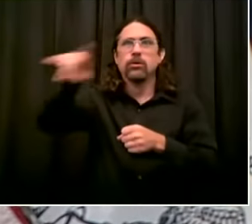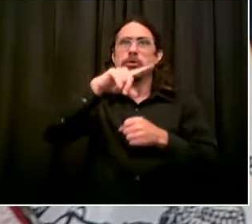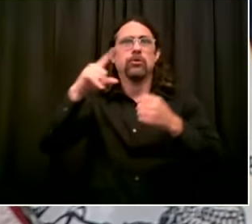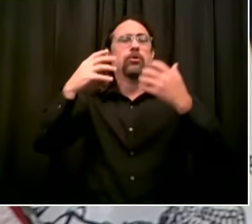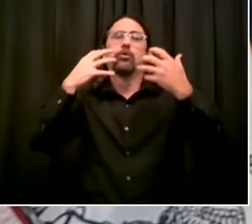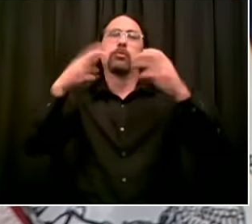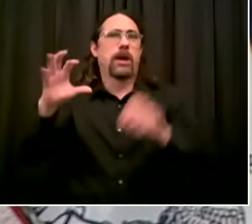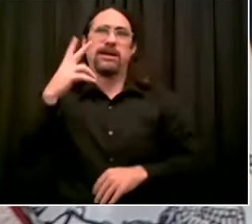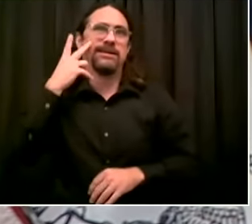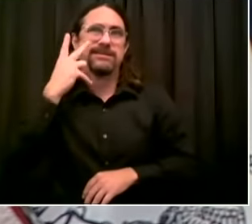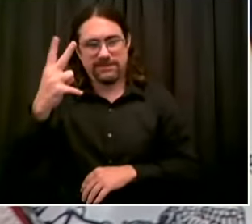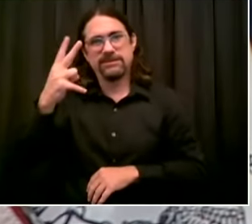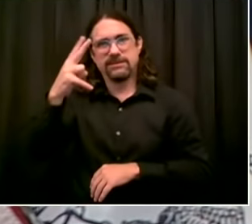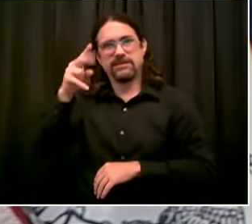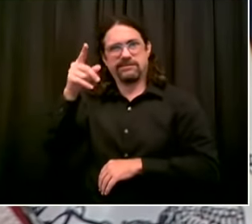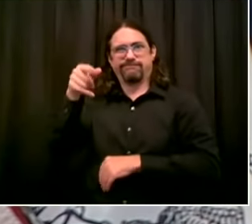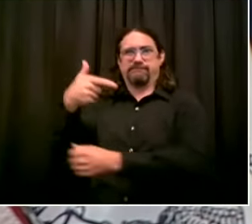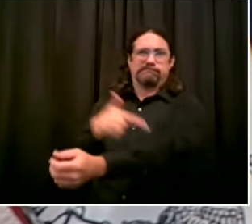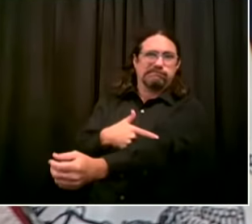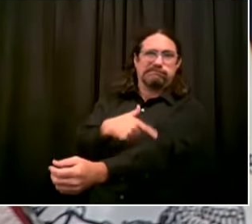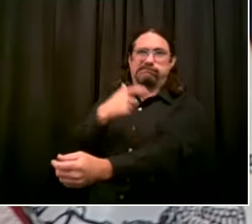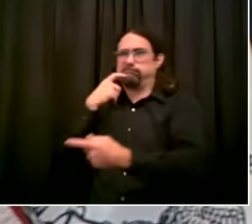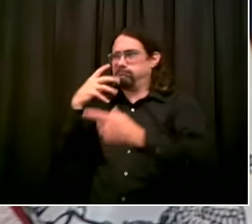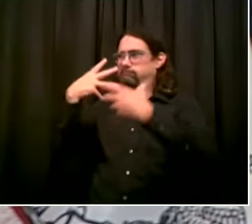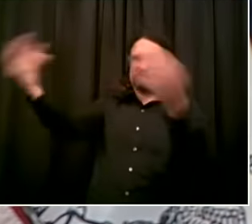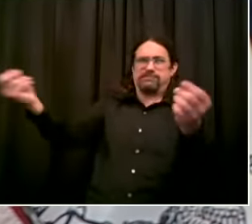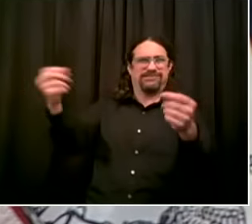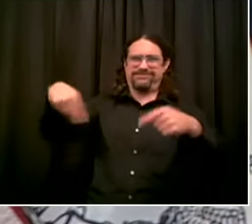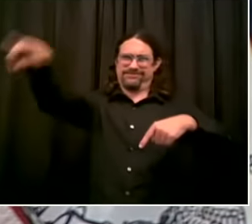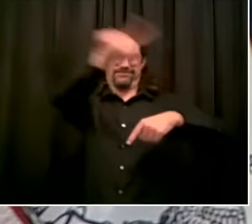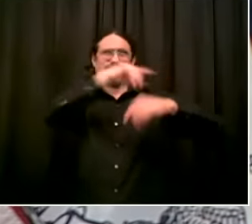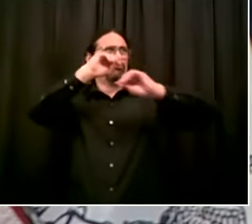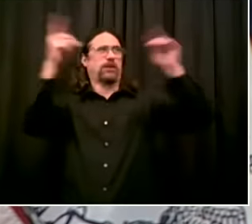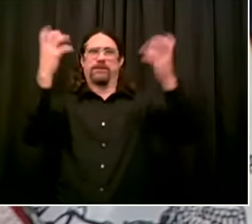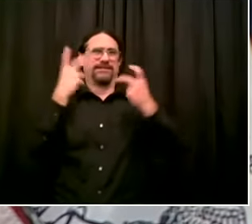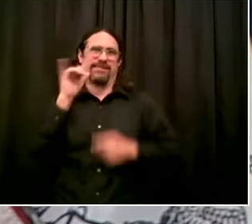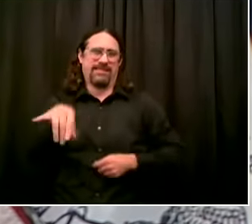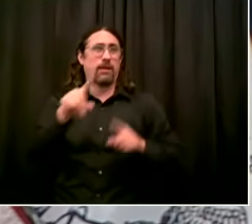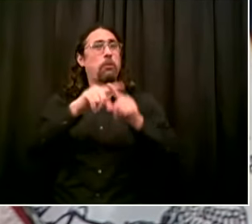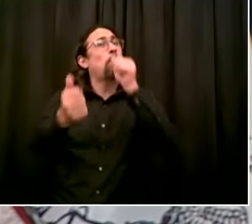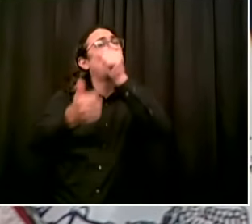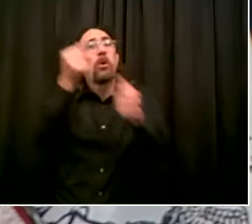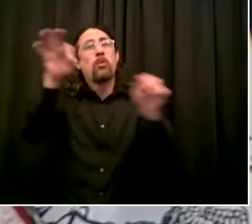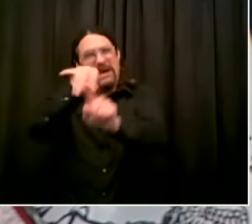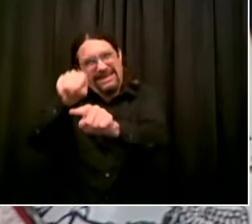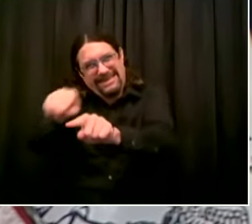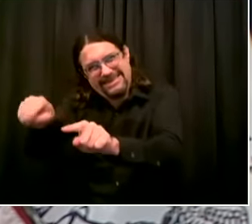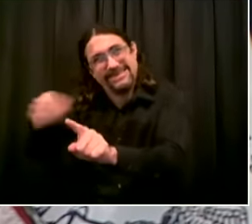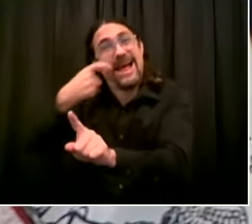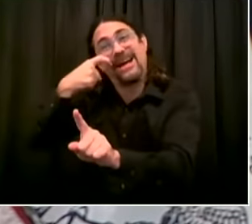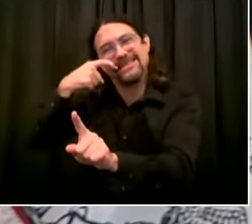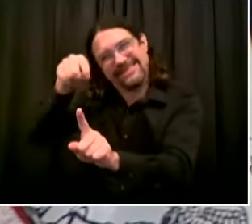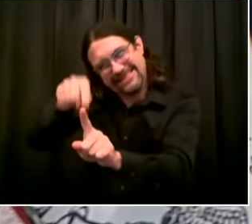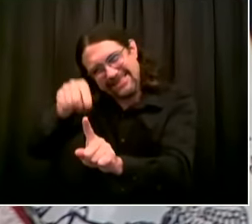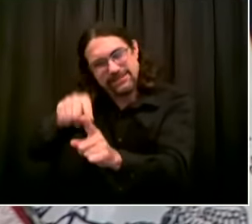THE DEPARTMENT OF HEALTH IS IT. WE HAVE LONG HAD AN UNDERSTANDING THAT GOD FORBIB